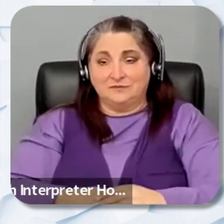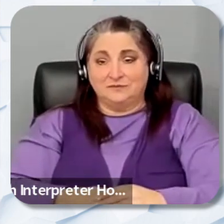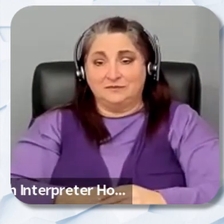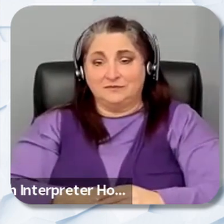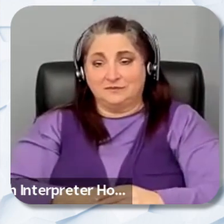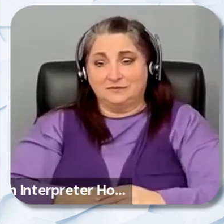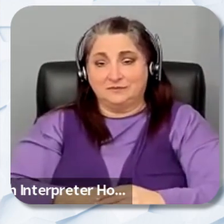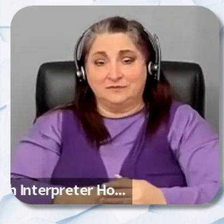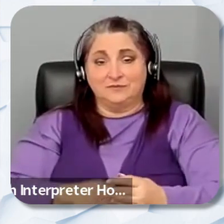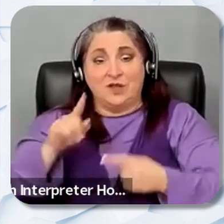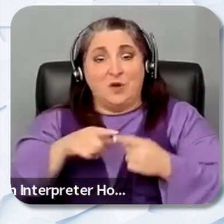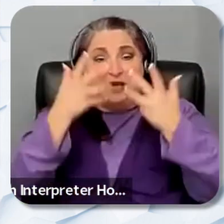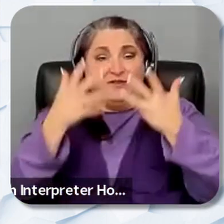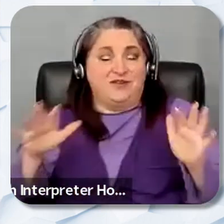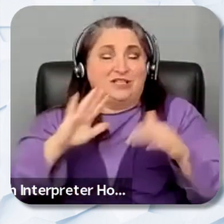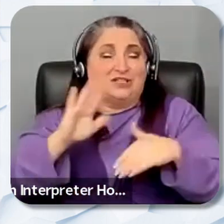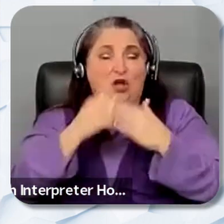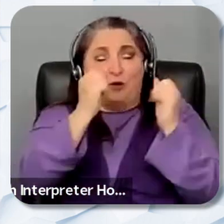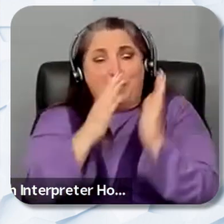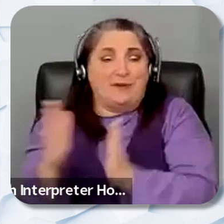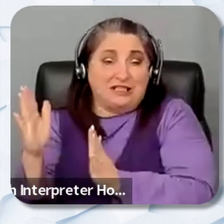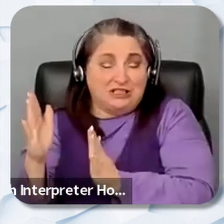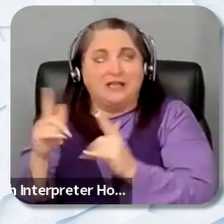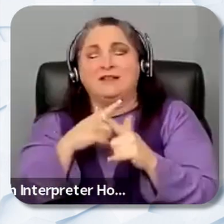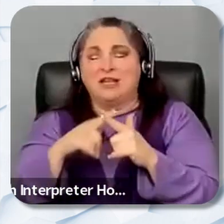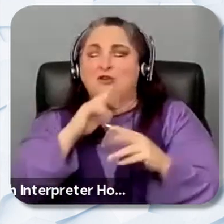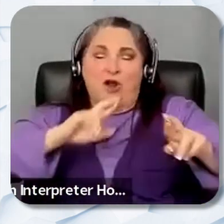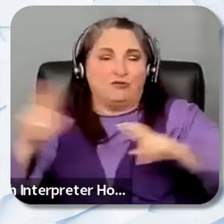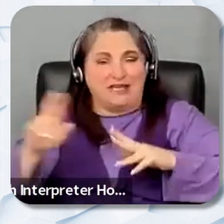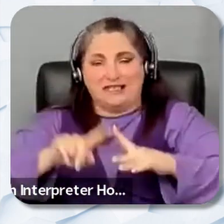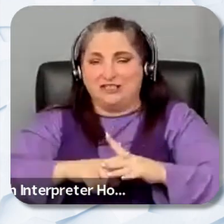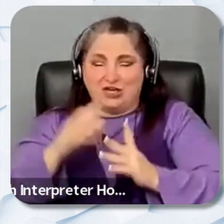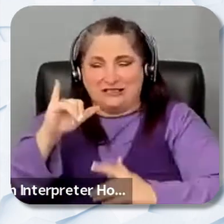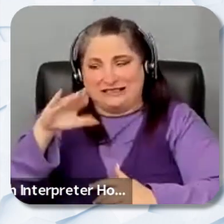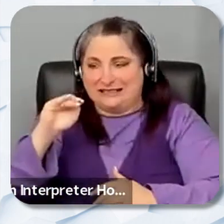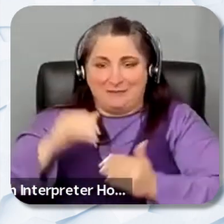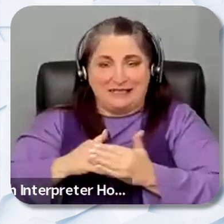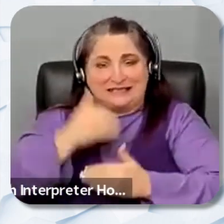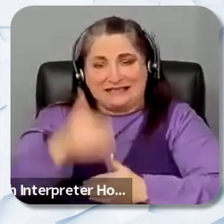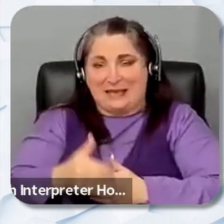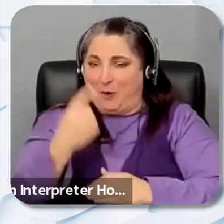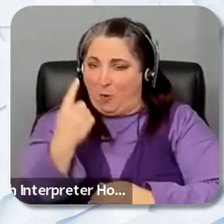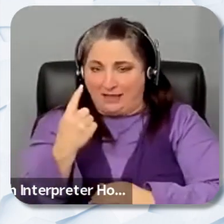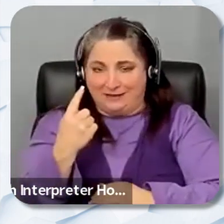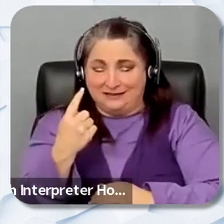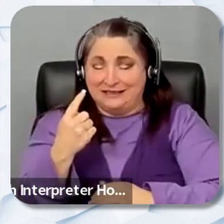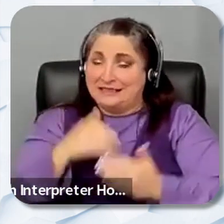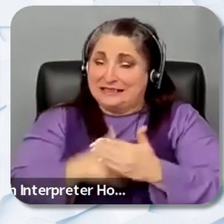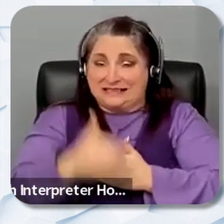all your preparations, you are ready to start CIM Step 1. CIM Step 1 is formally called